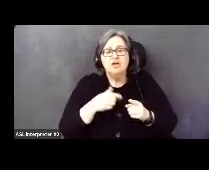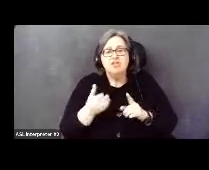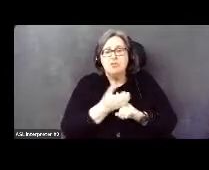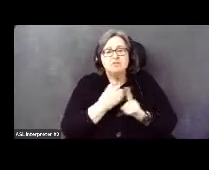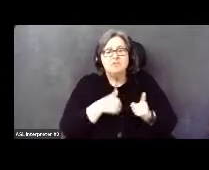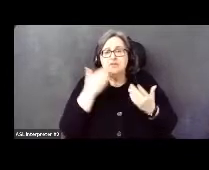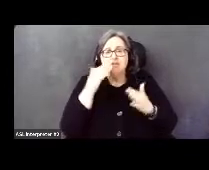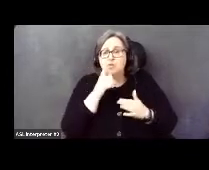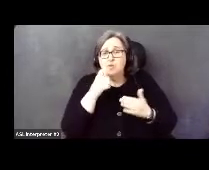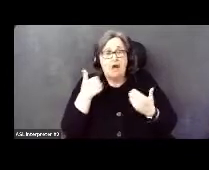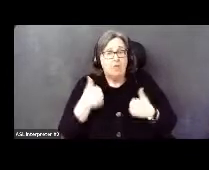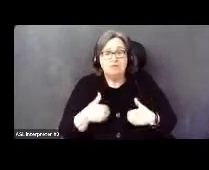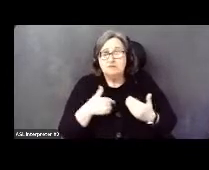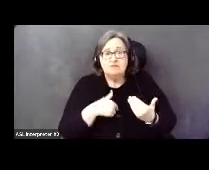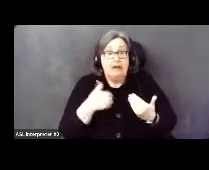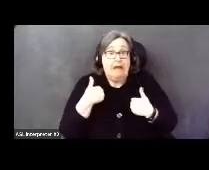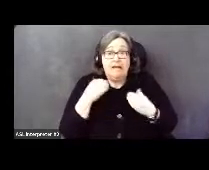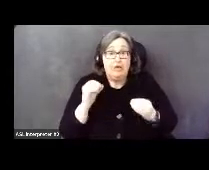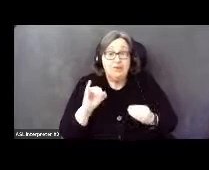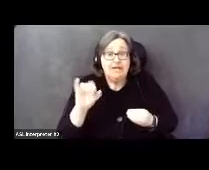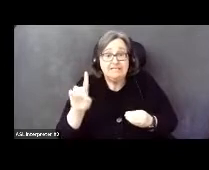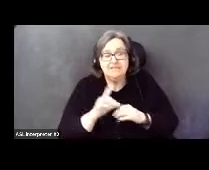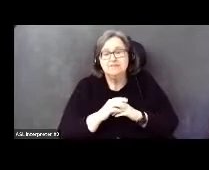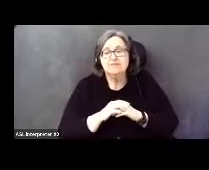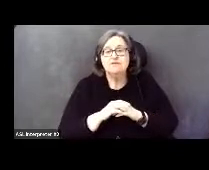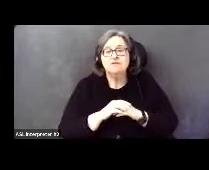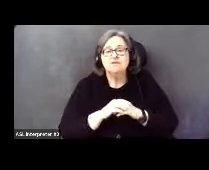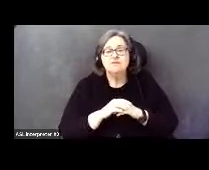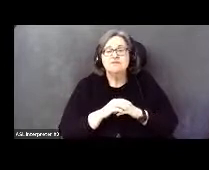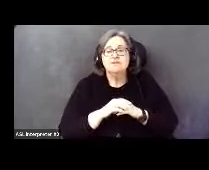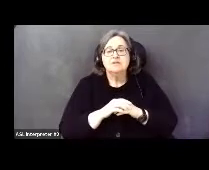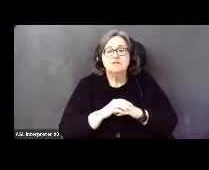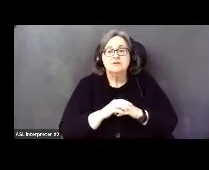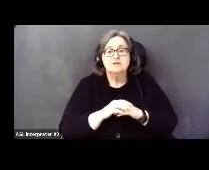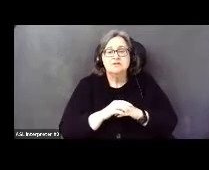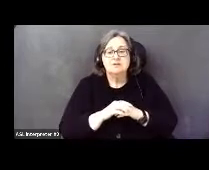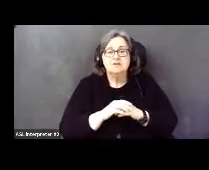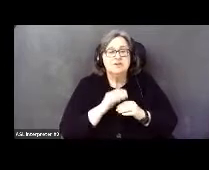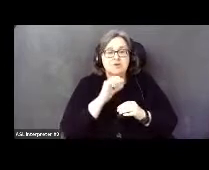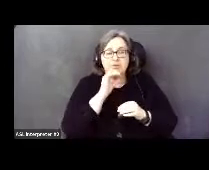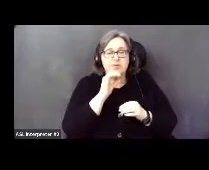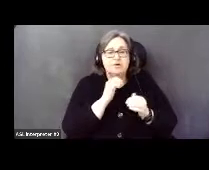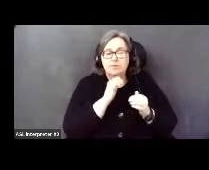They had no ID. It won't pass in Texas. At this point in time we had a lot of mental